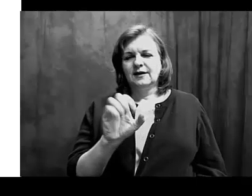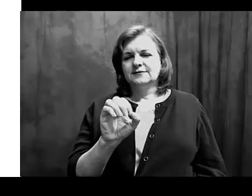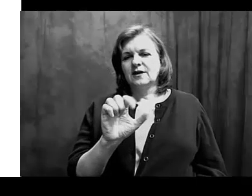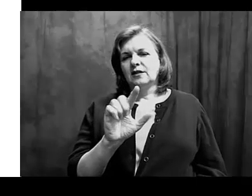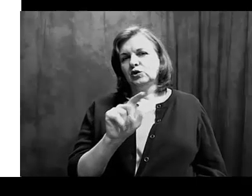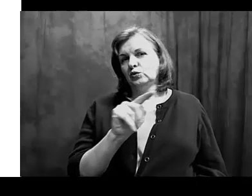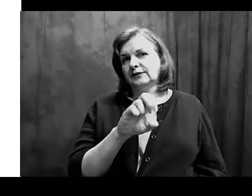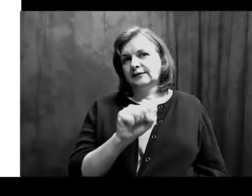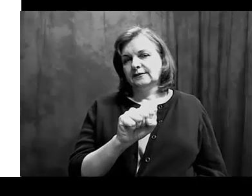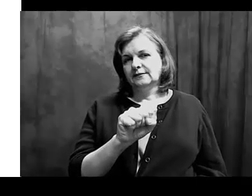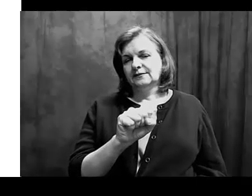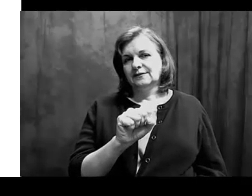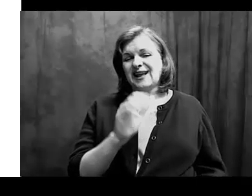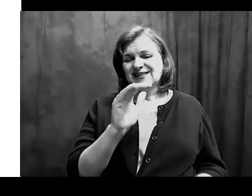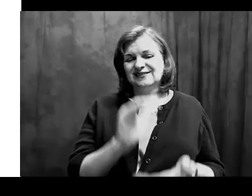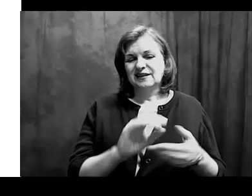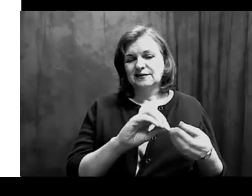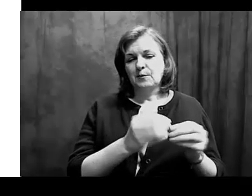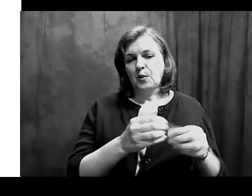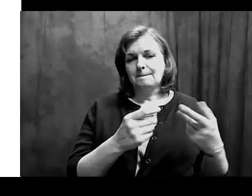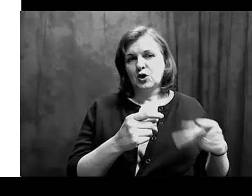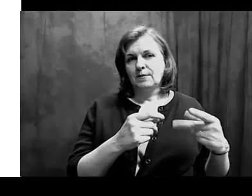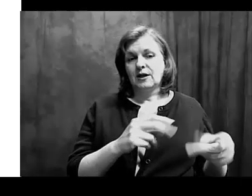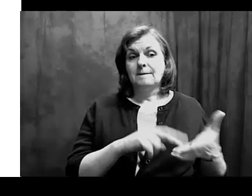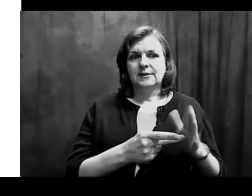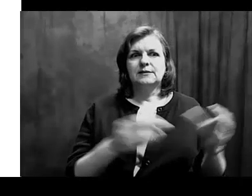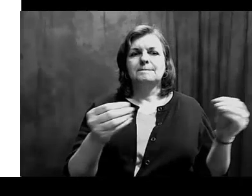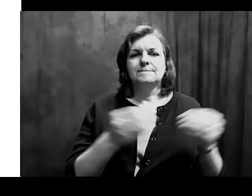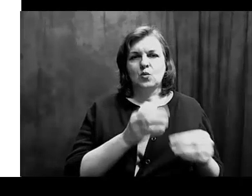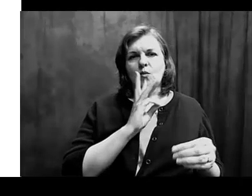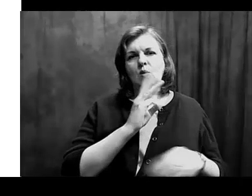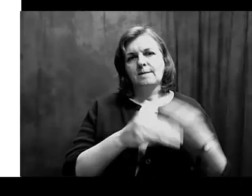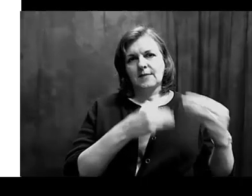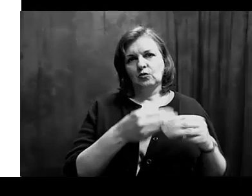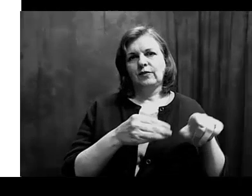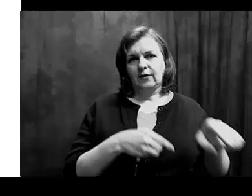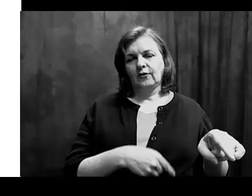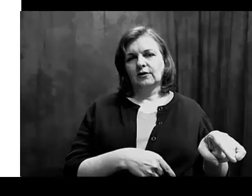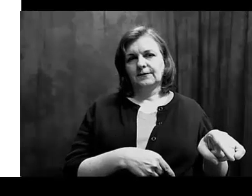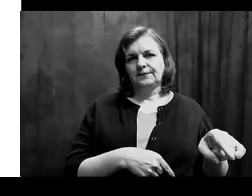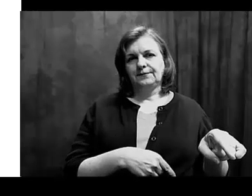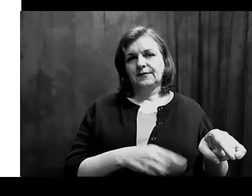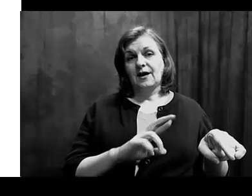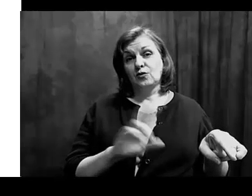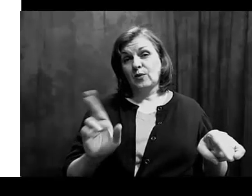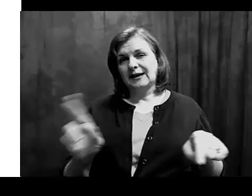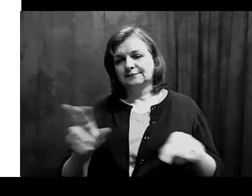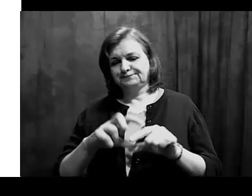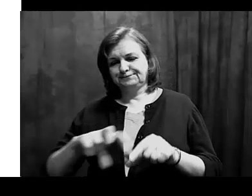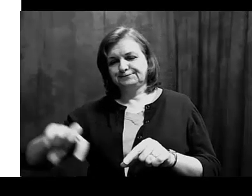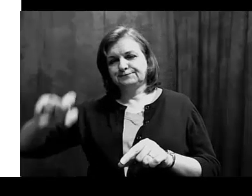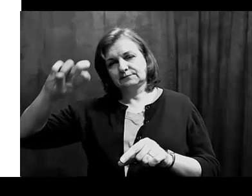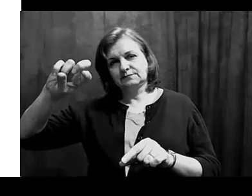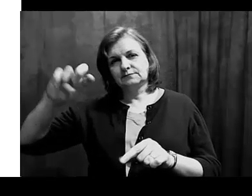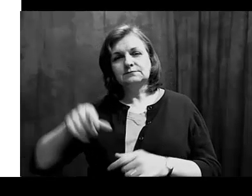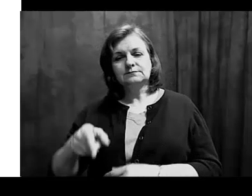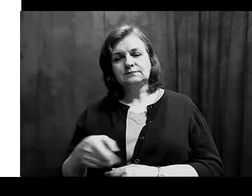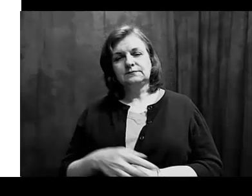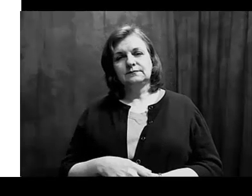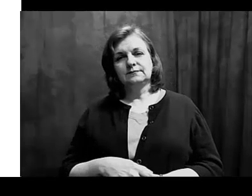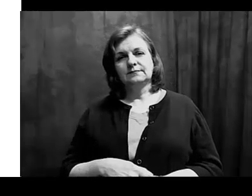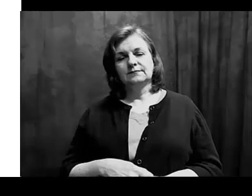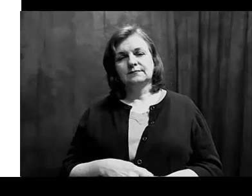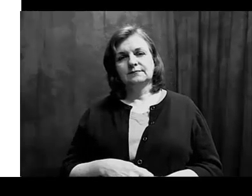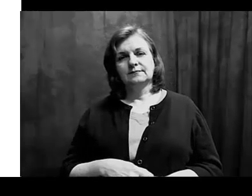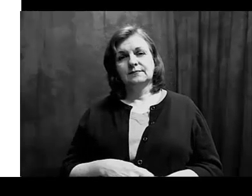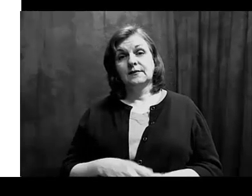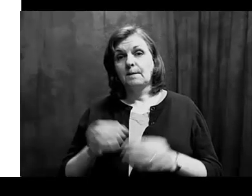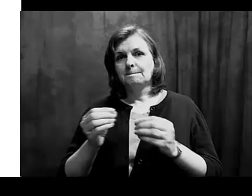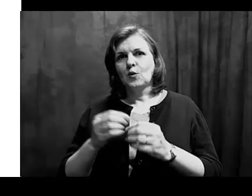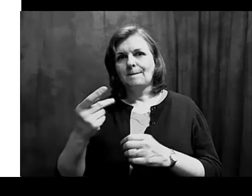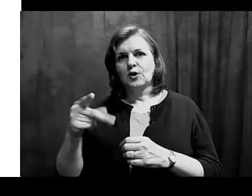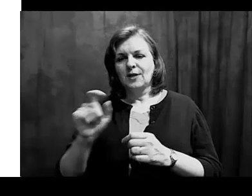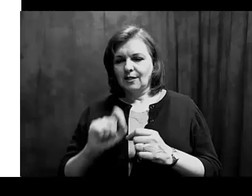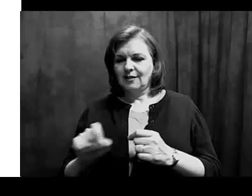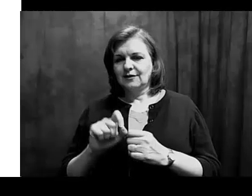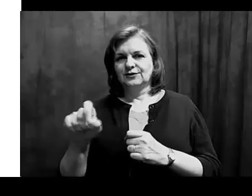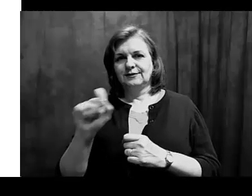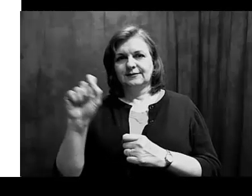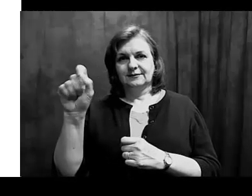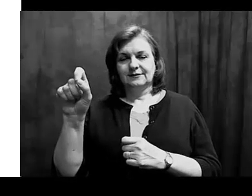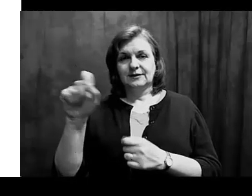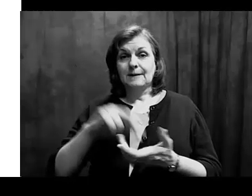all are going to try to move down the water concentration gradient